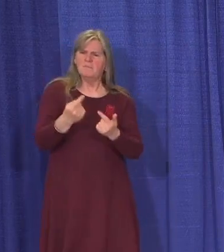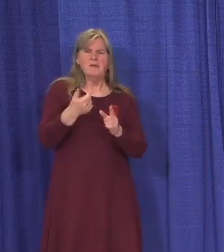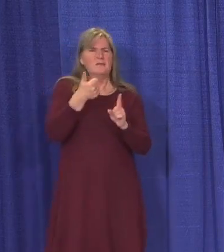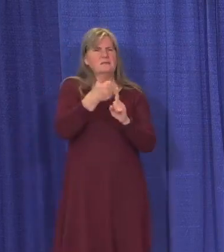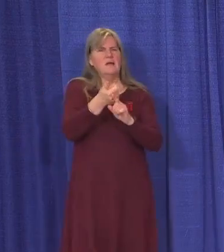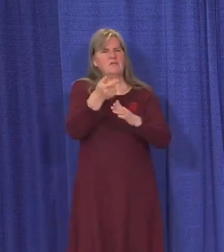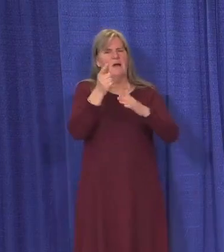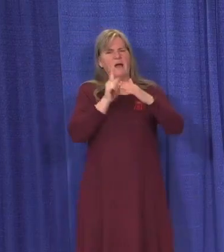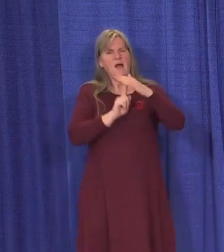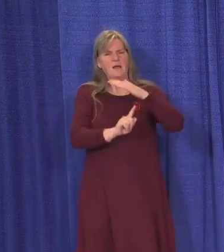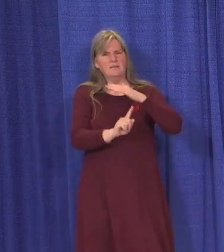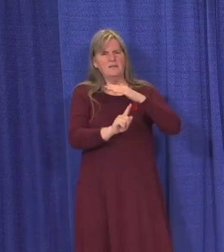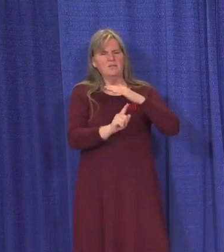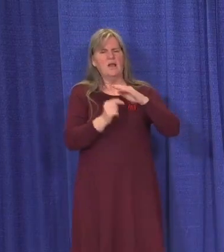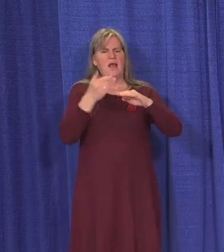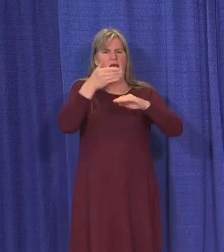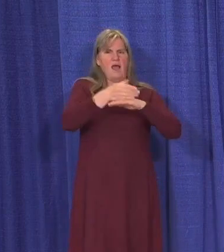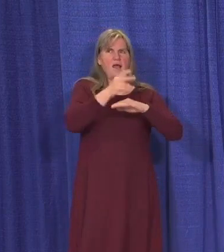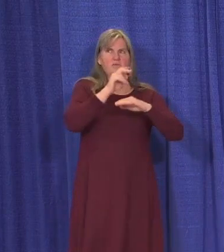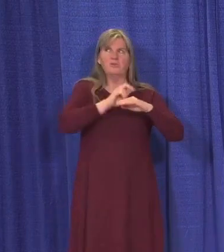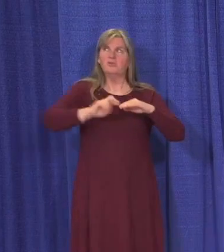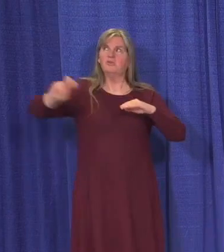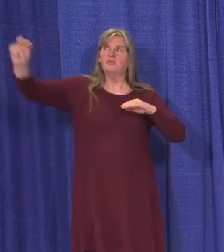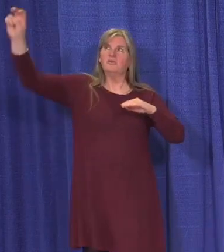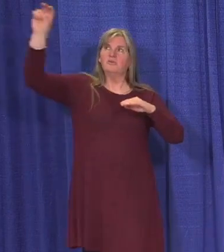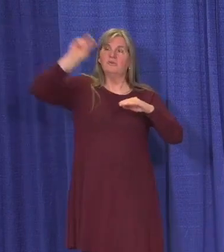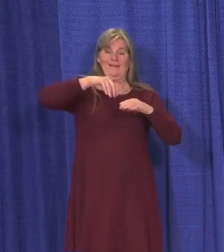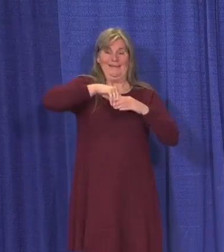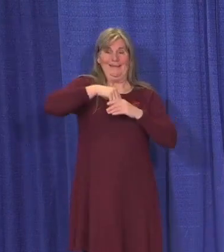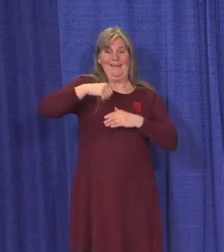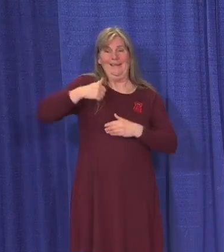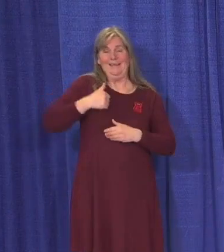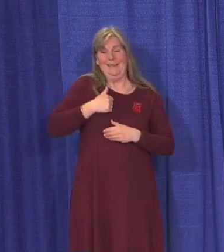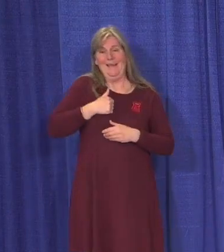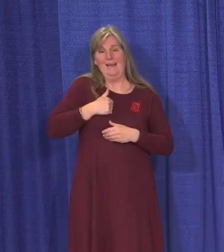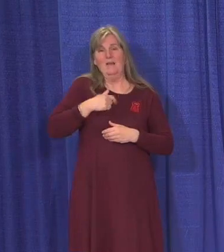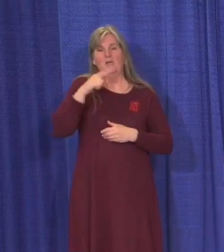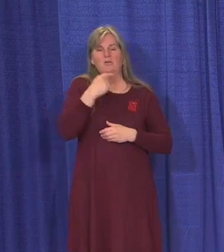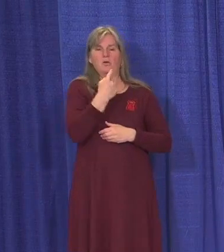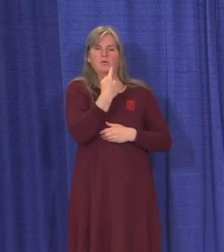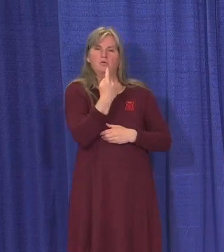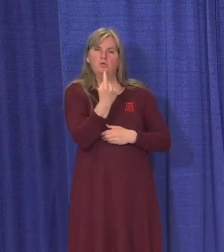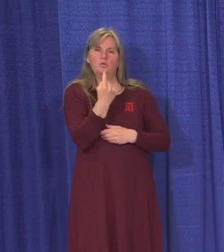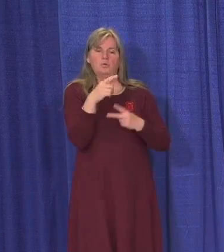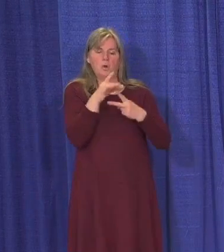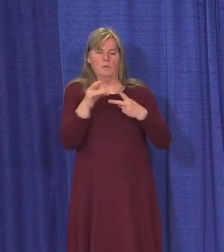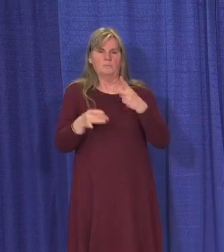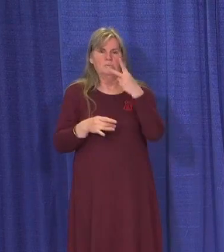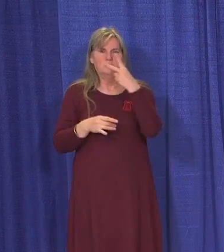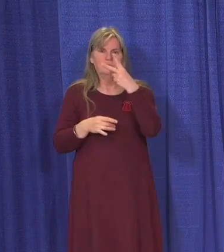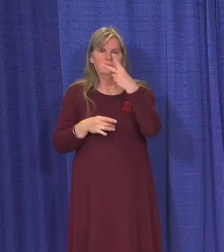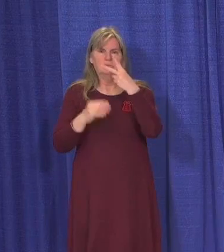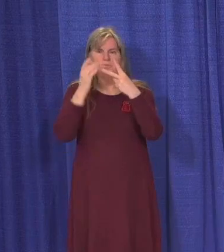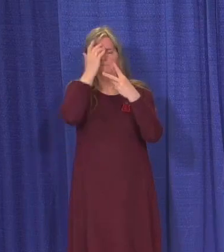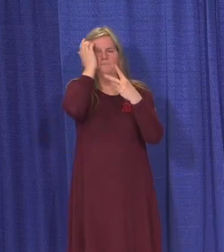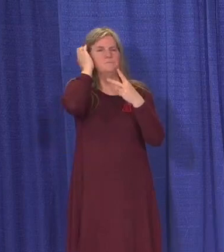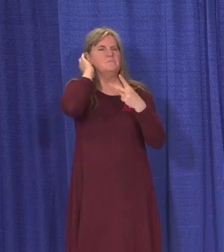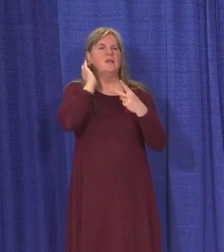part in keeping us safe and has been a critical part in our journey.